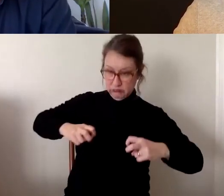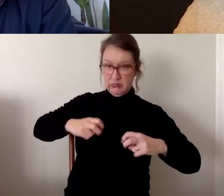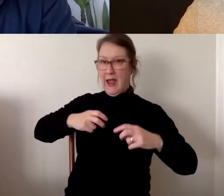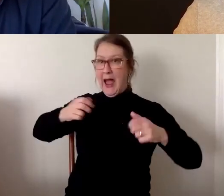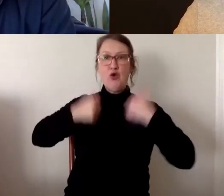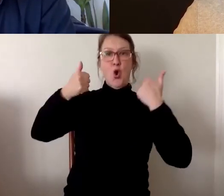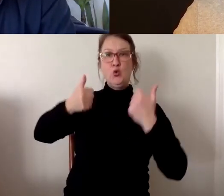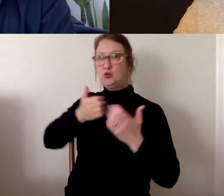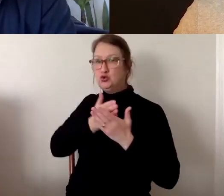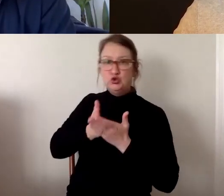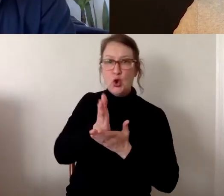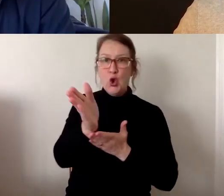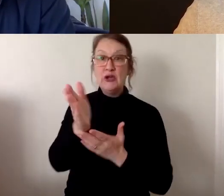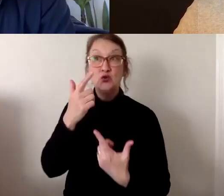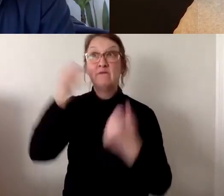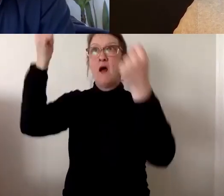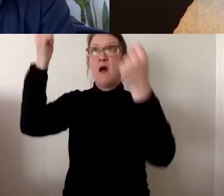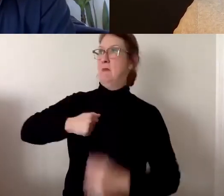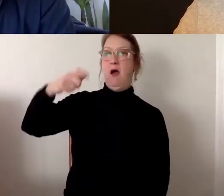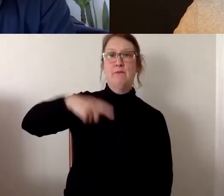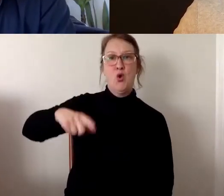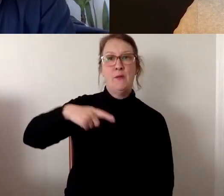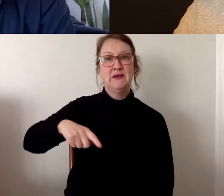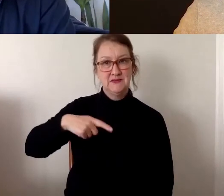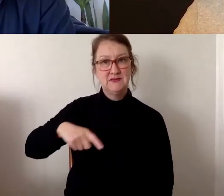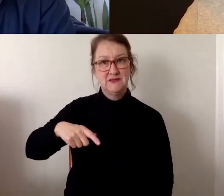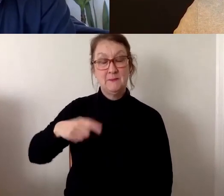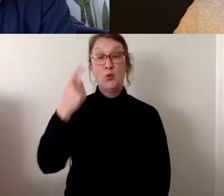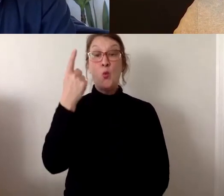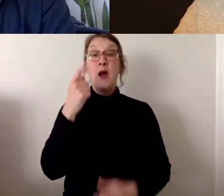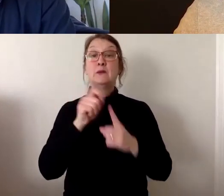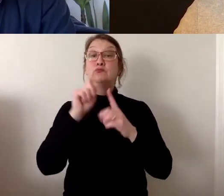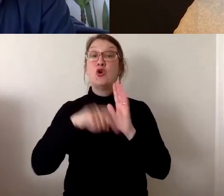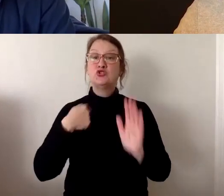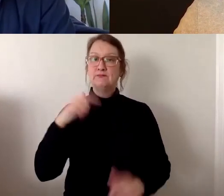awakening in the Territory in one of the projects that we did. Our